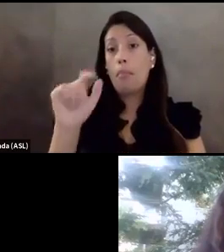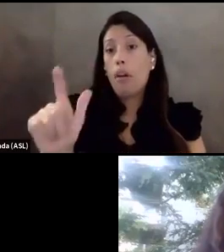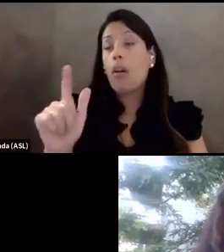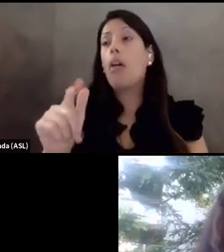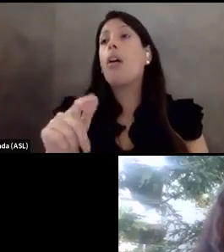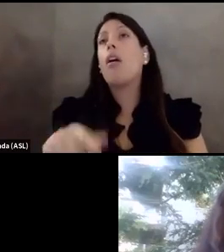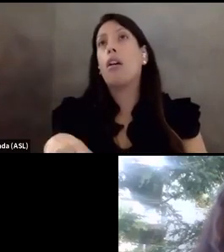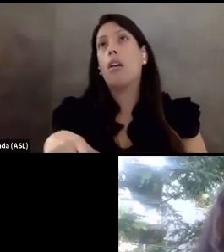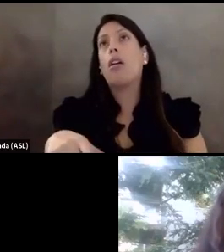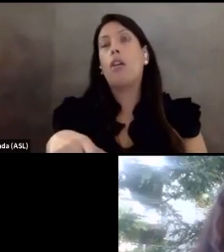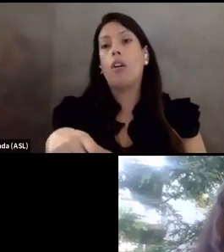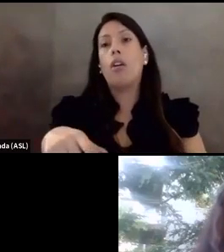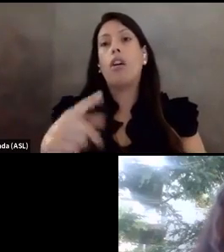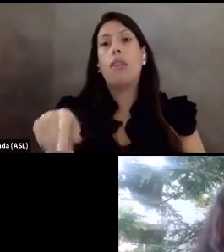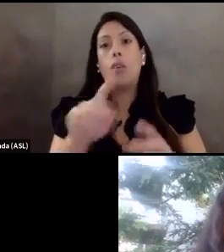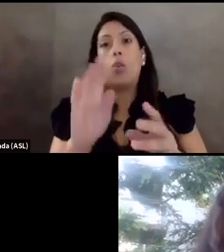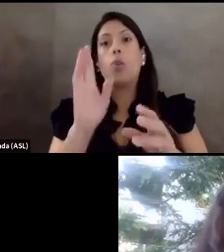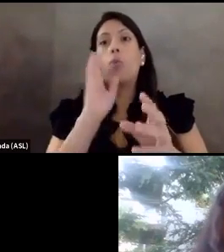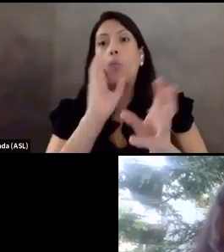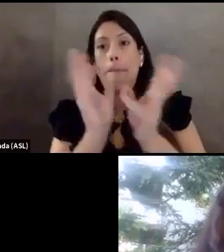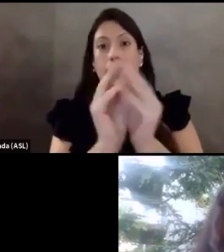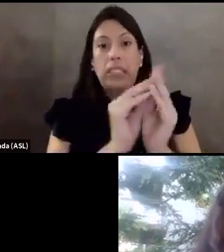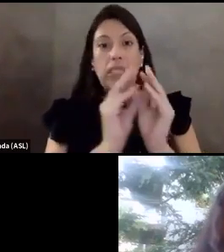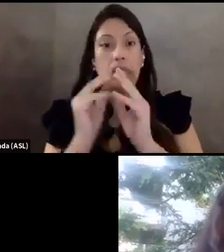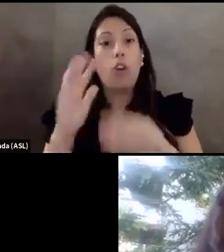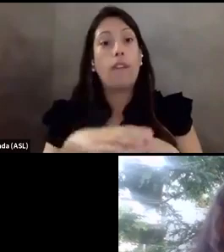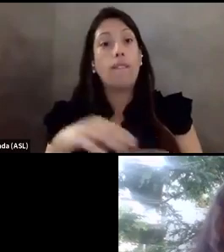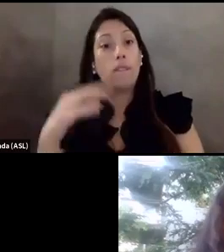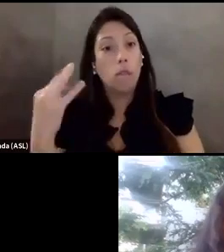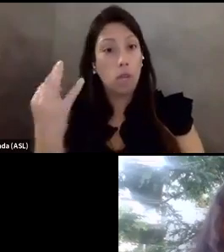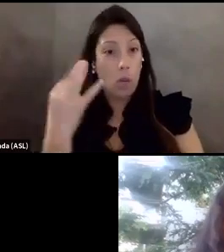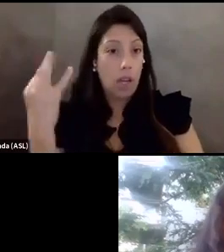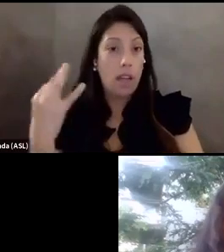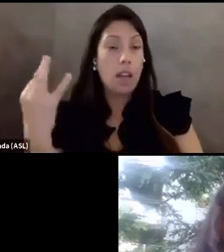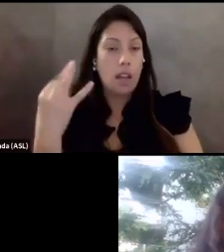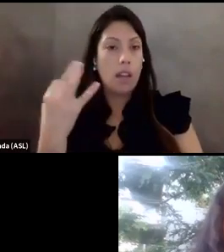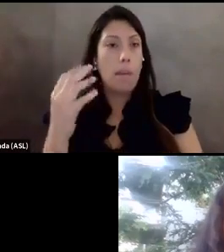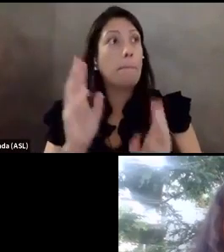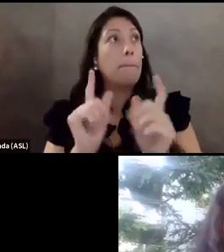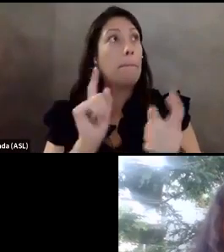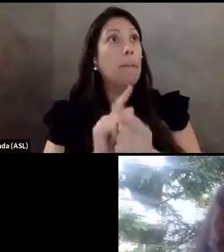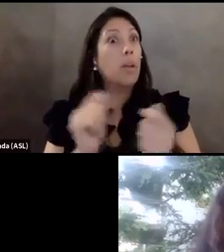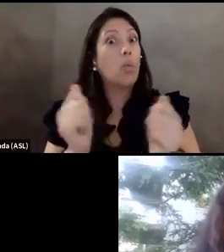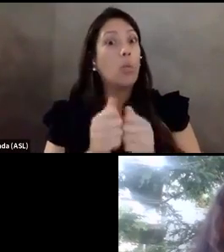meeting are going to have a meeting on Friday with the director of